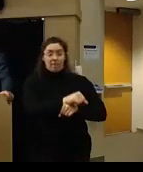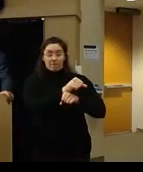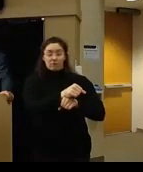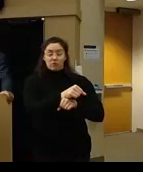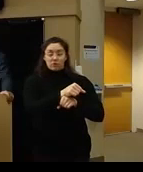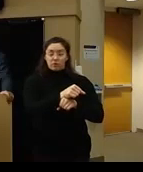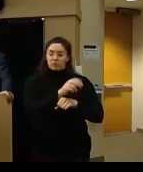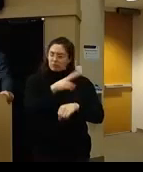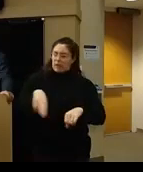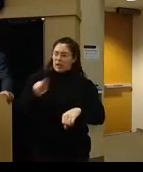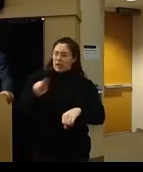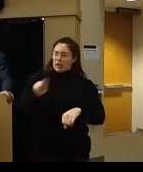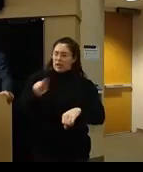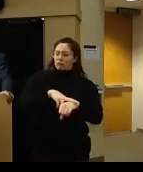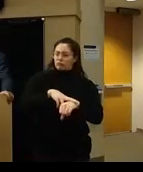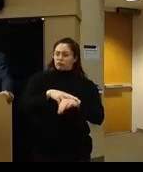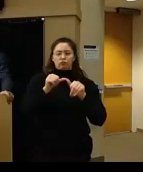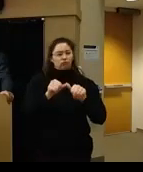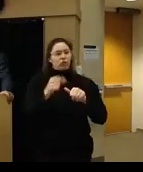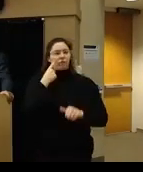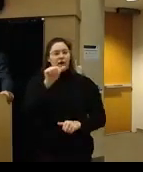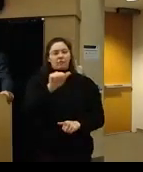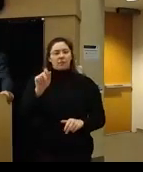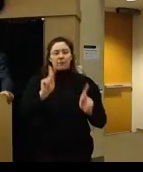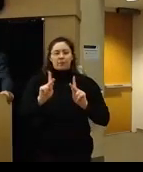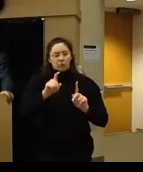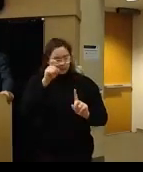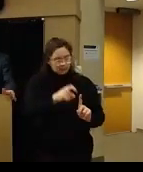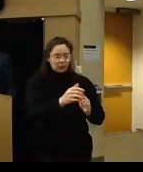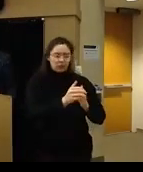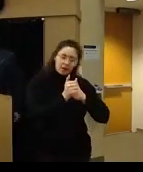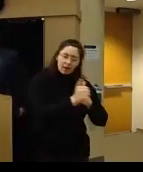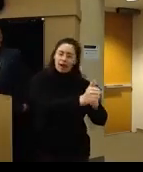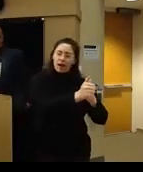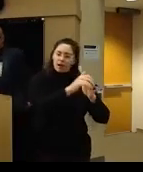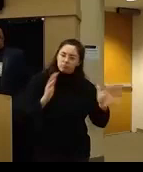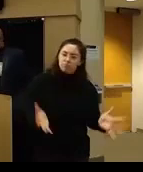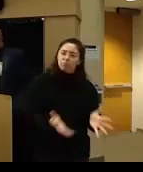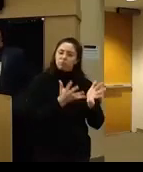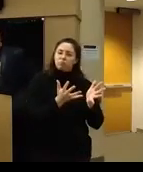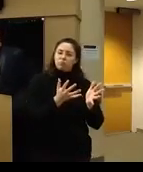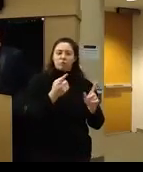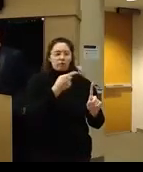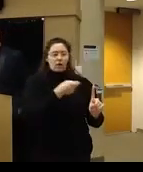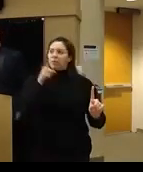the natural state for Africans who needed to be guided and led by Europeans for their own